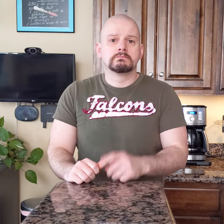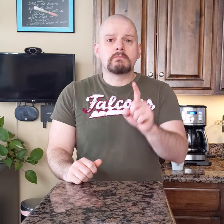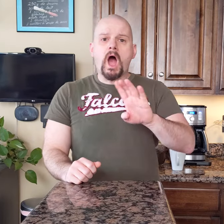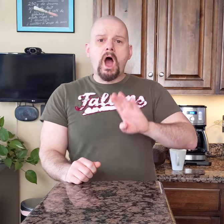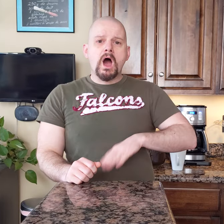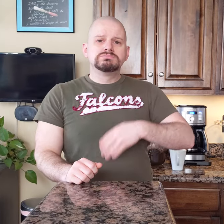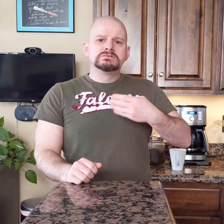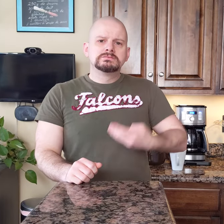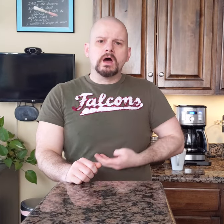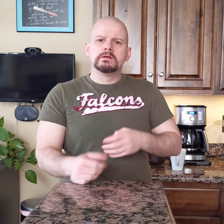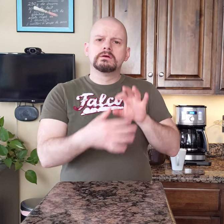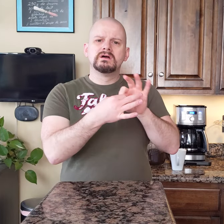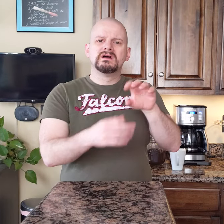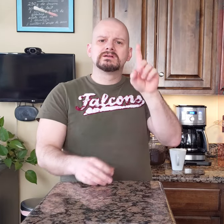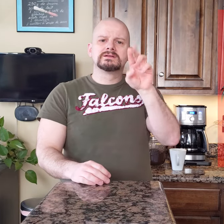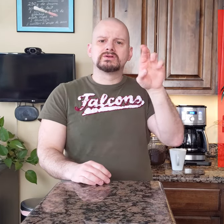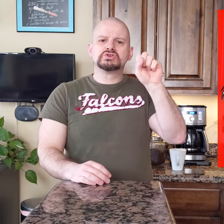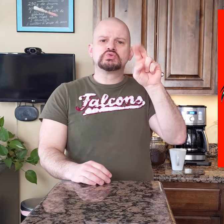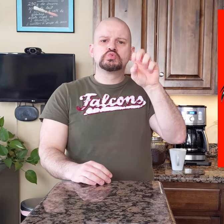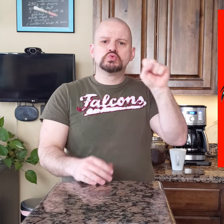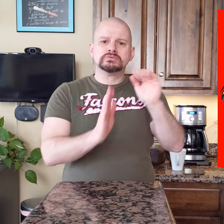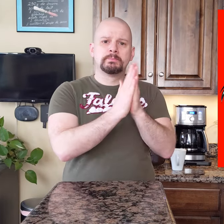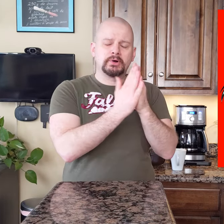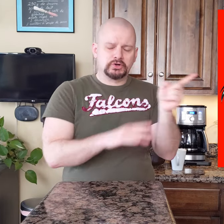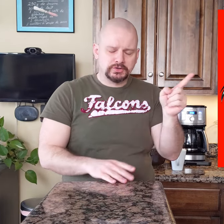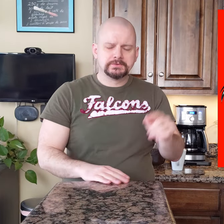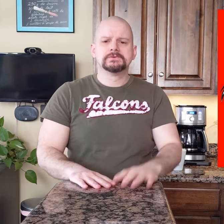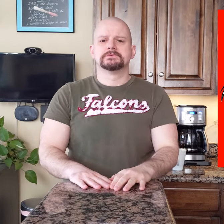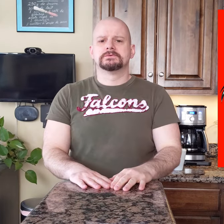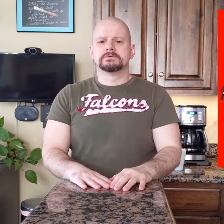You're upset about Dr. Seuss' books.